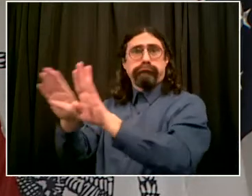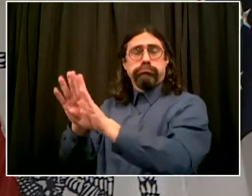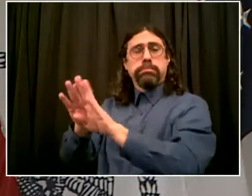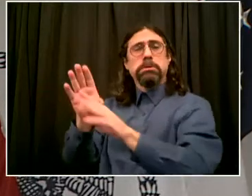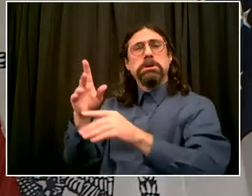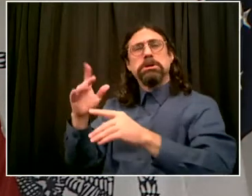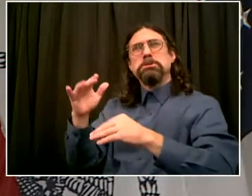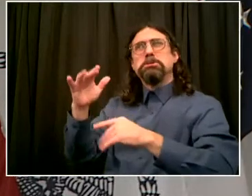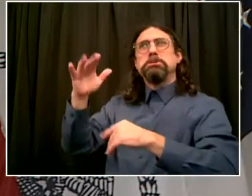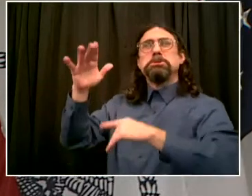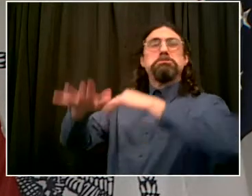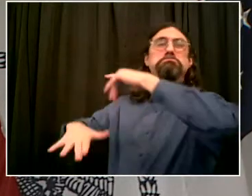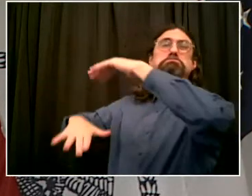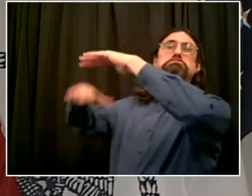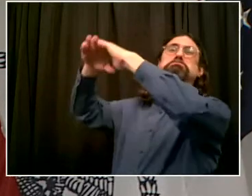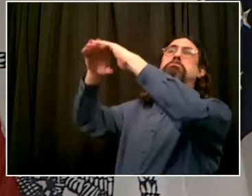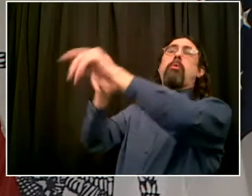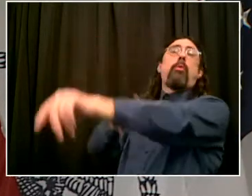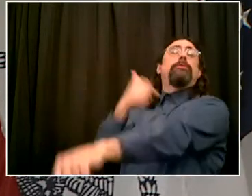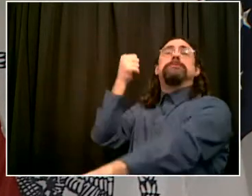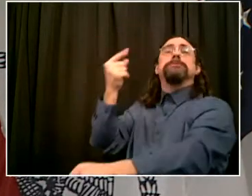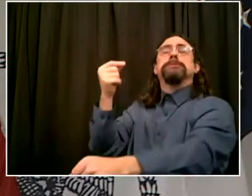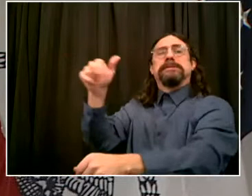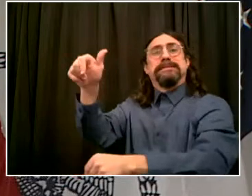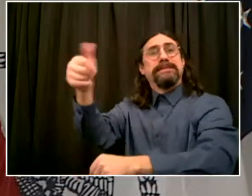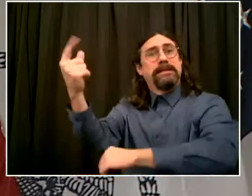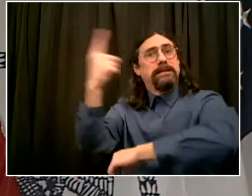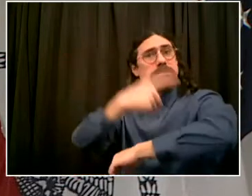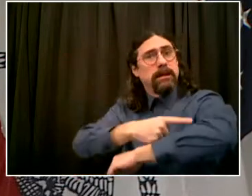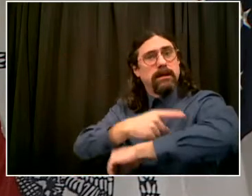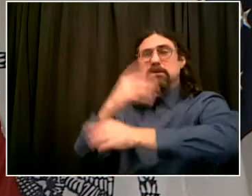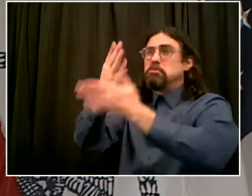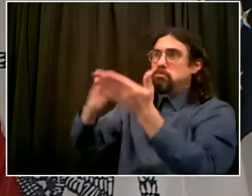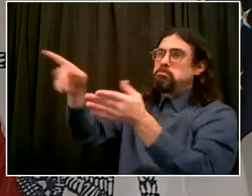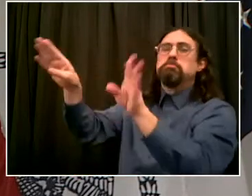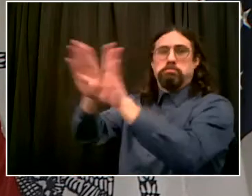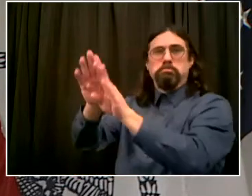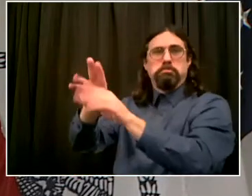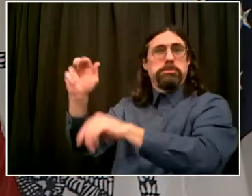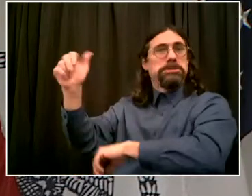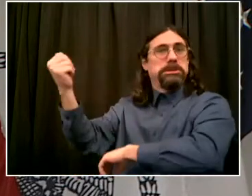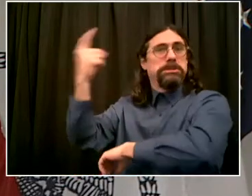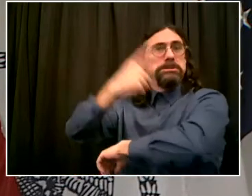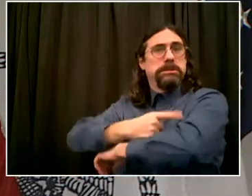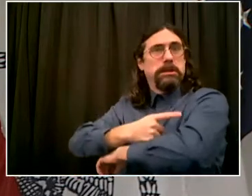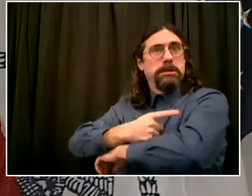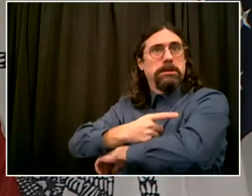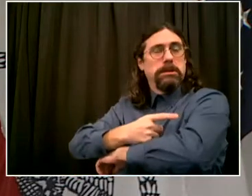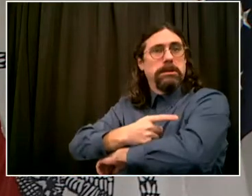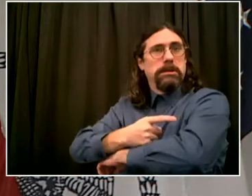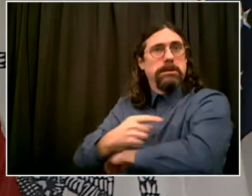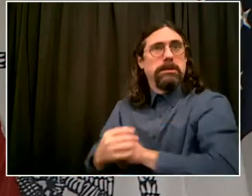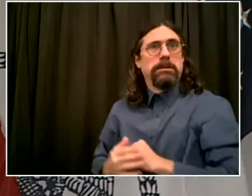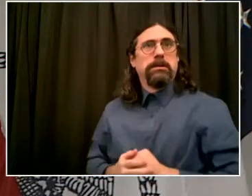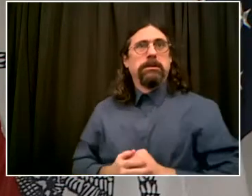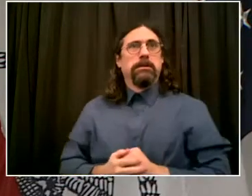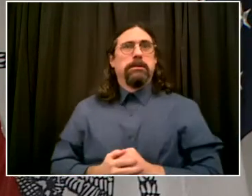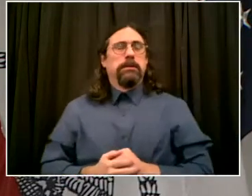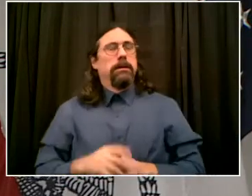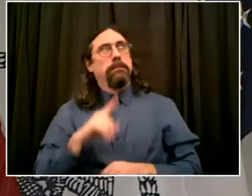SCHOOLS THE SAFEST IN THE COUNTRY AND THE SSHOCOLS BEING THE SAFEST PLACE TO BE IN NEW YOYORK CRK CTIY. FROM HEALTH AND SAFETY